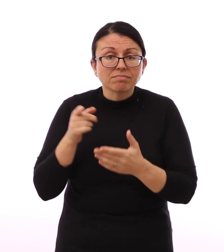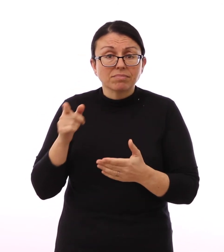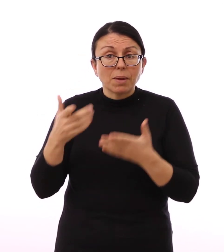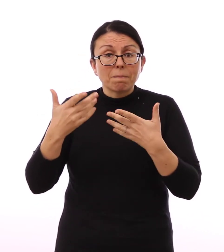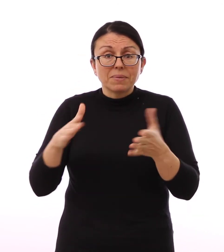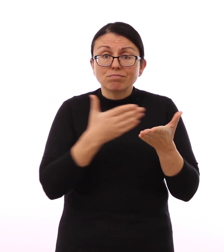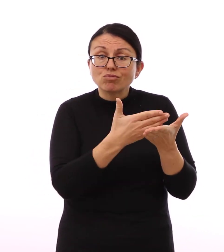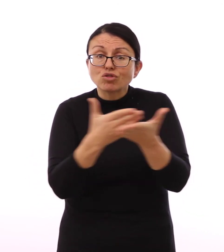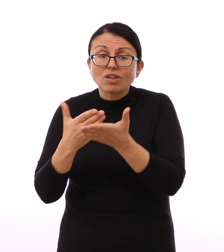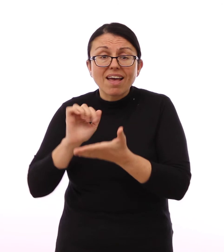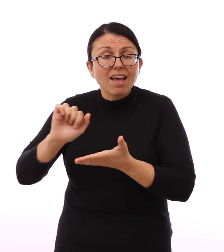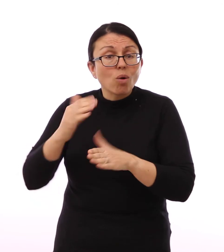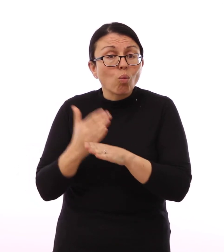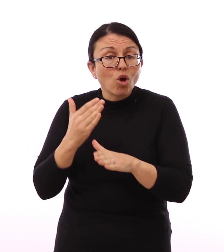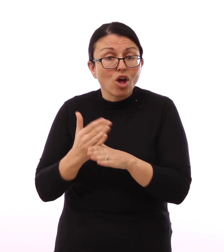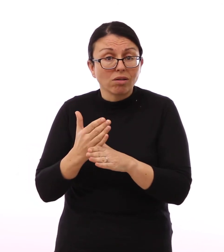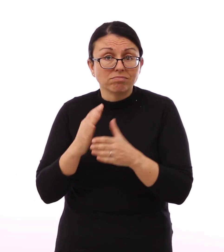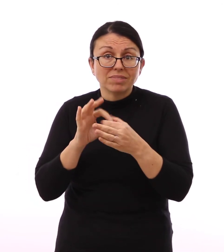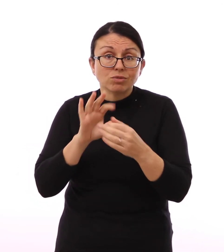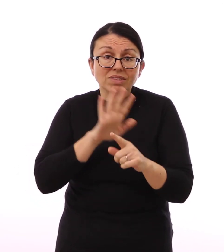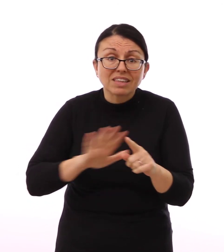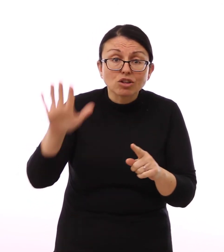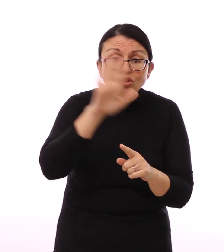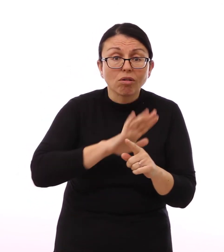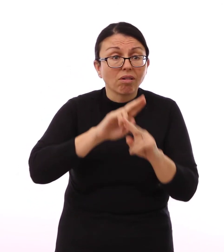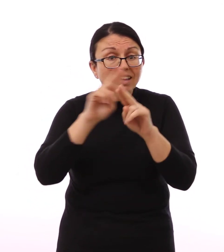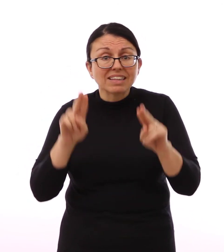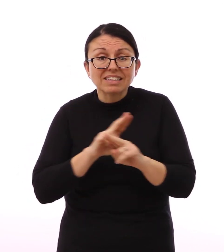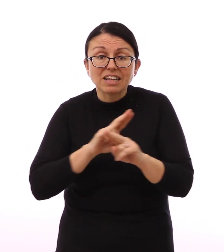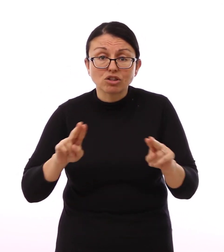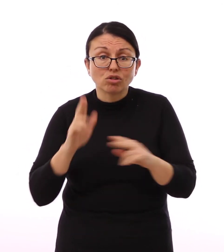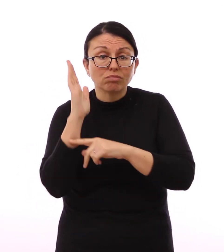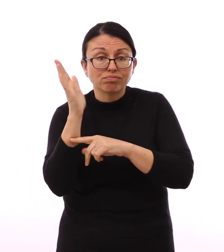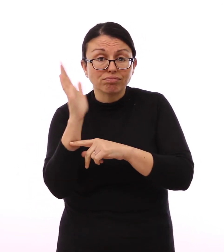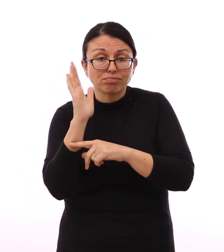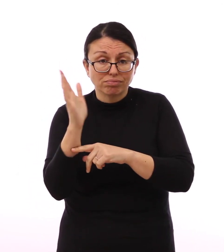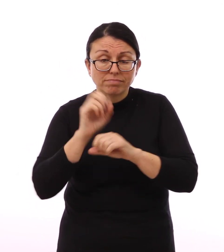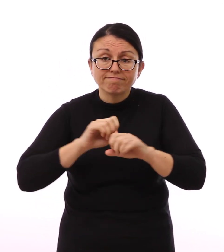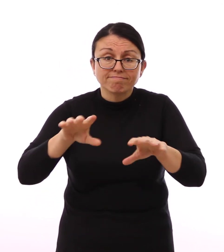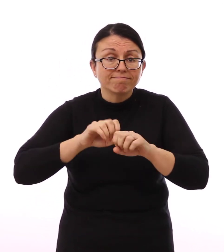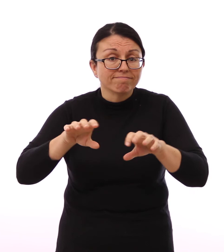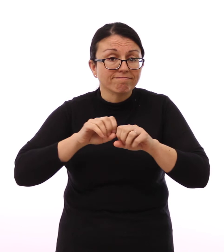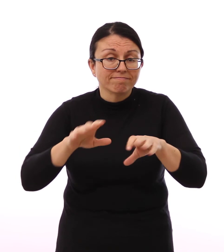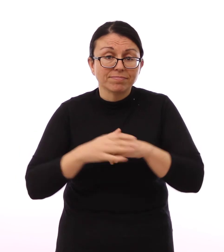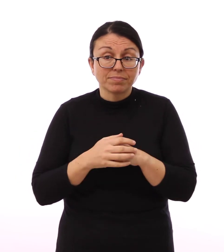She has shared her work through both national and international presentations and publications.